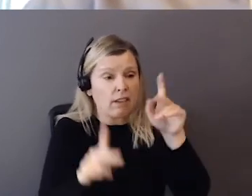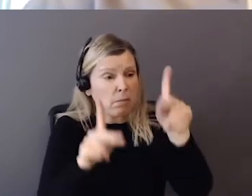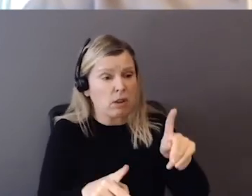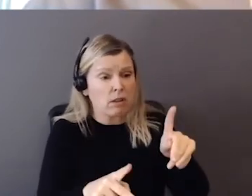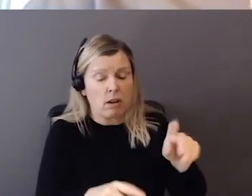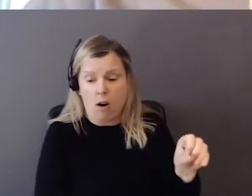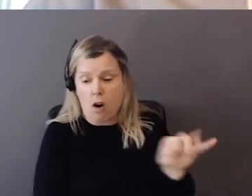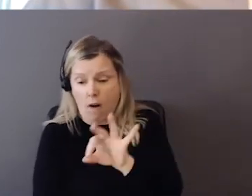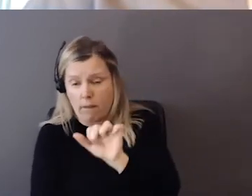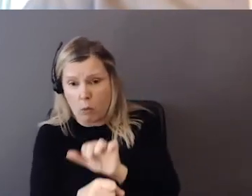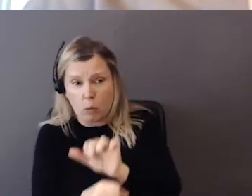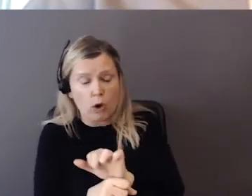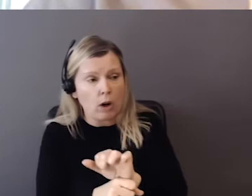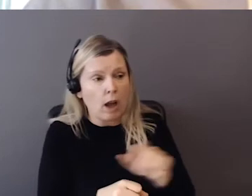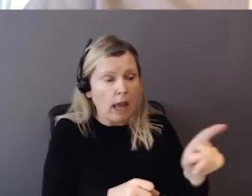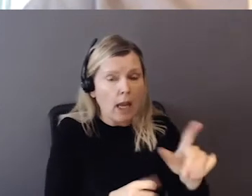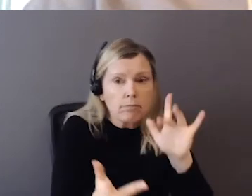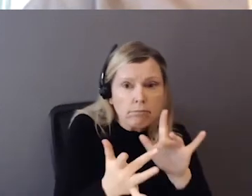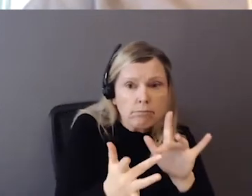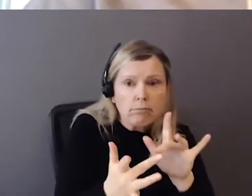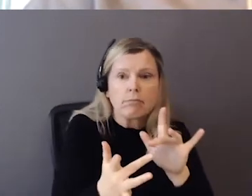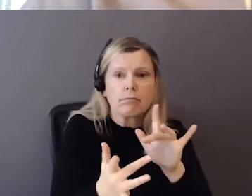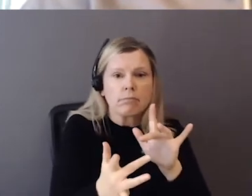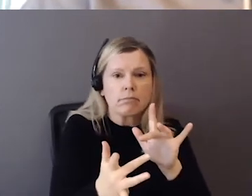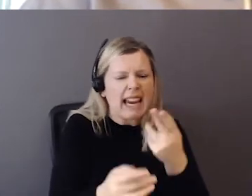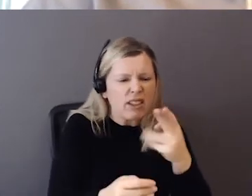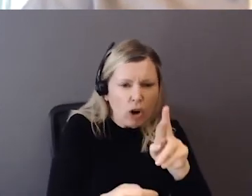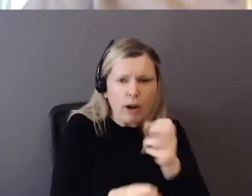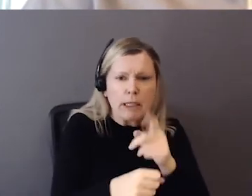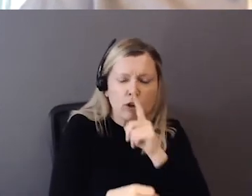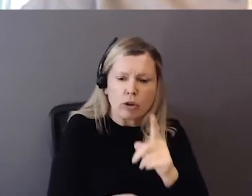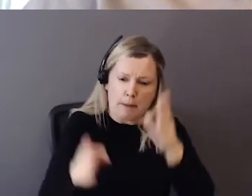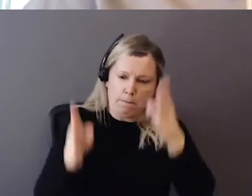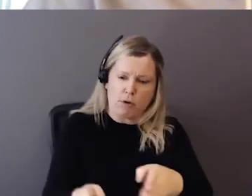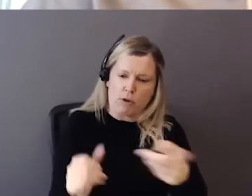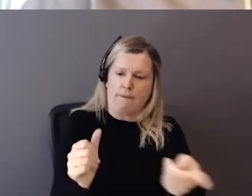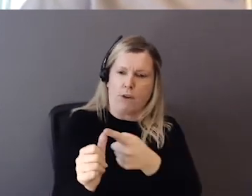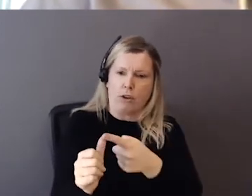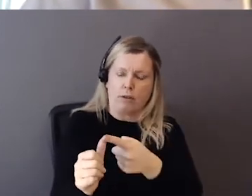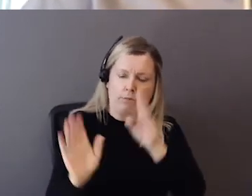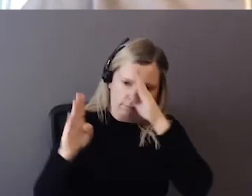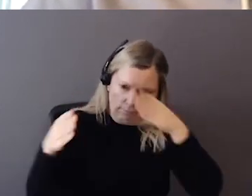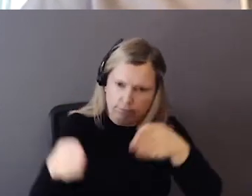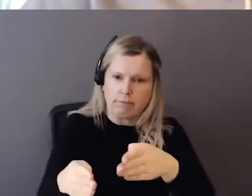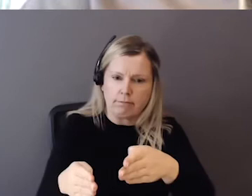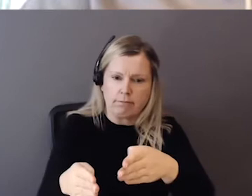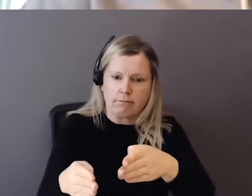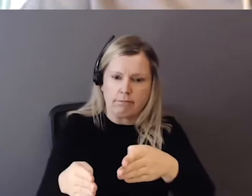making sure that we're putting the person first and making sure that they are being treated well